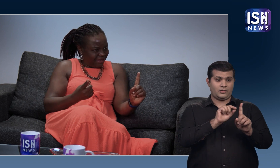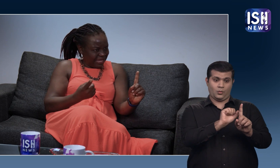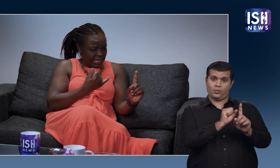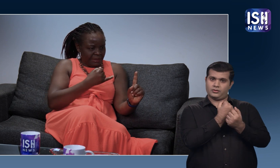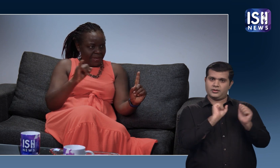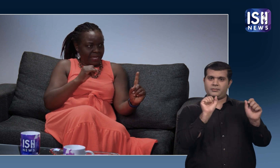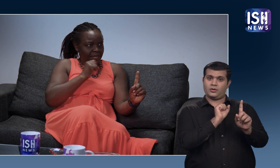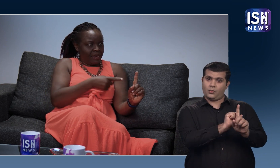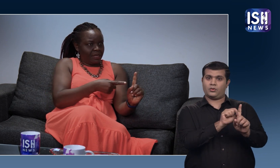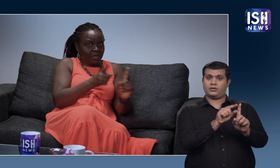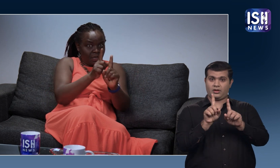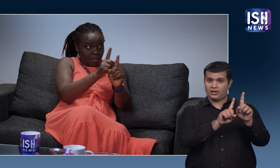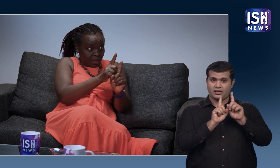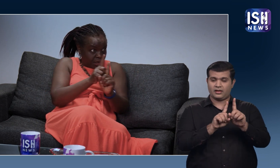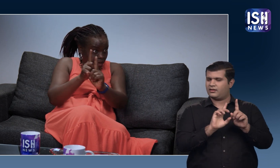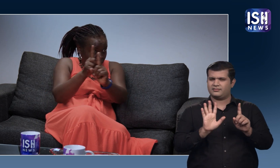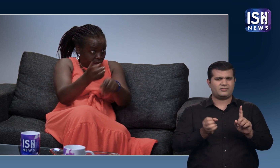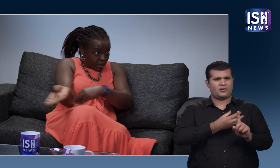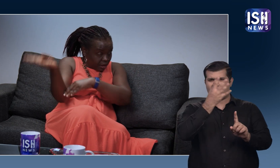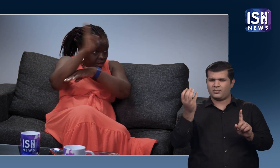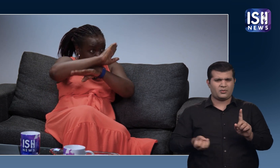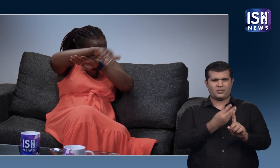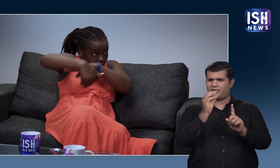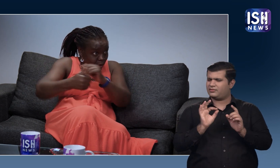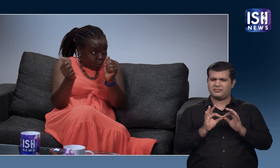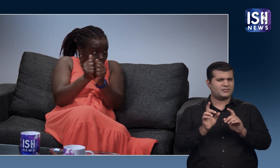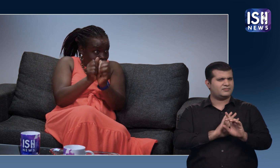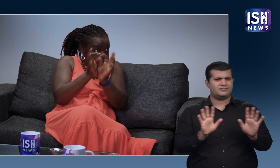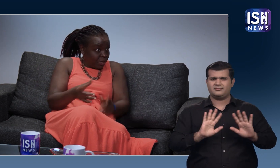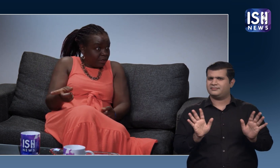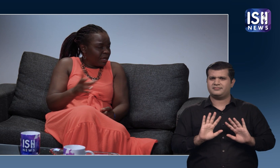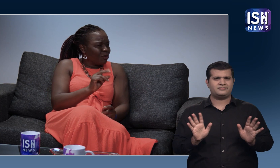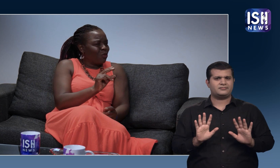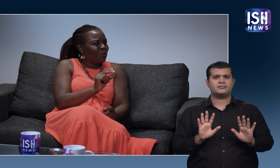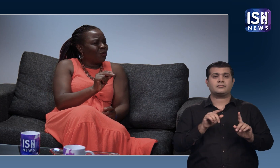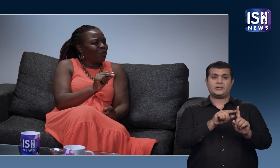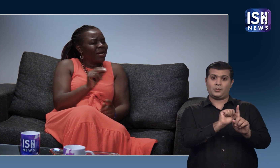The Deaf would not feel independent if the interpreter is with them the whole day. No!